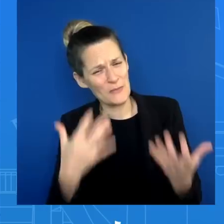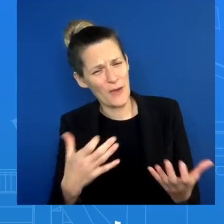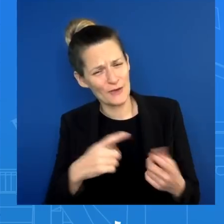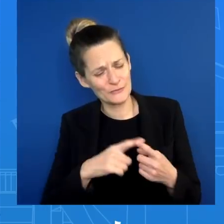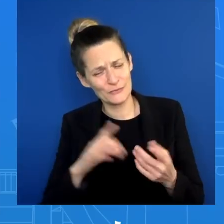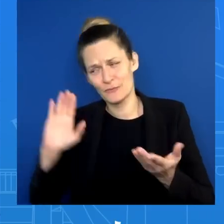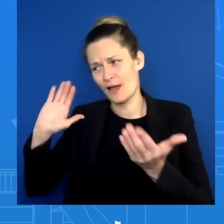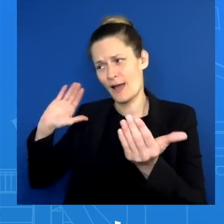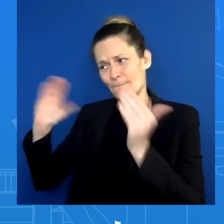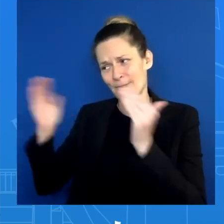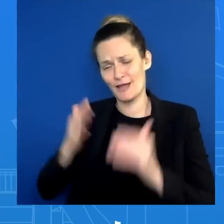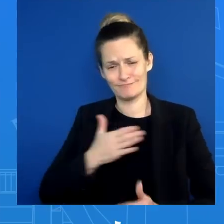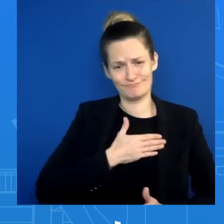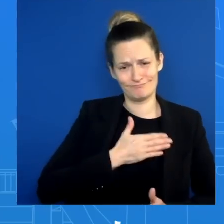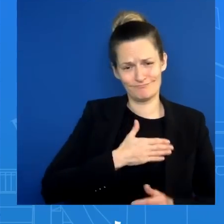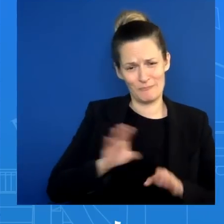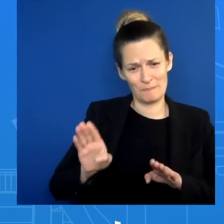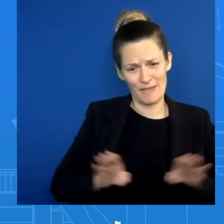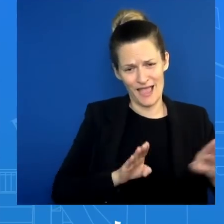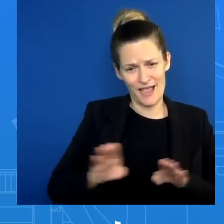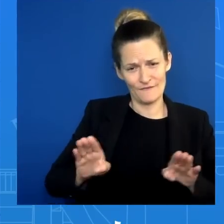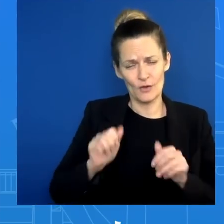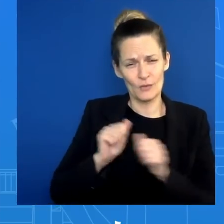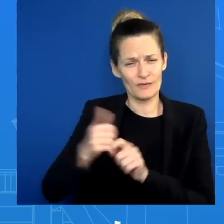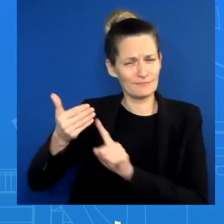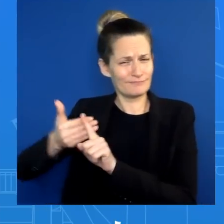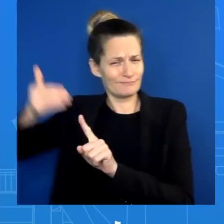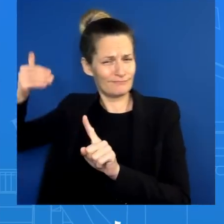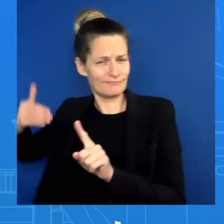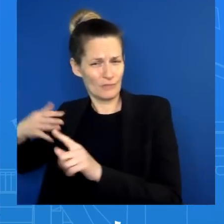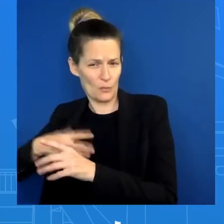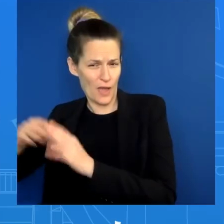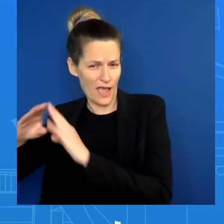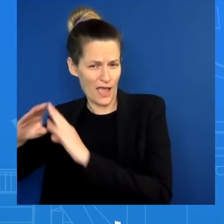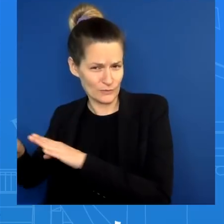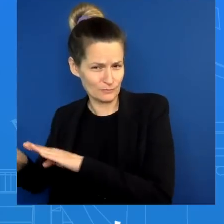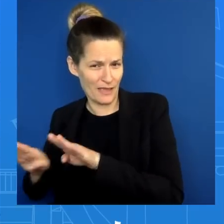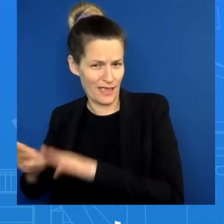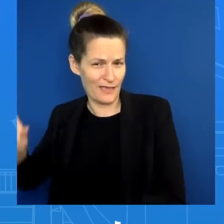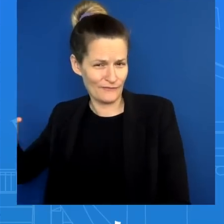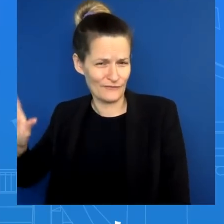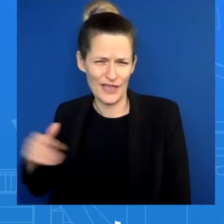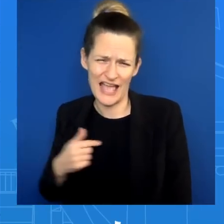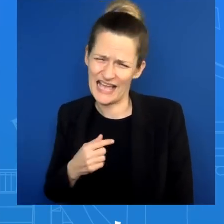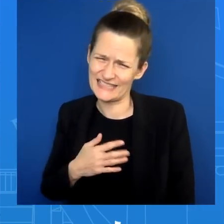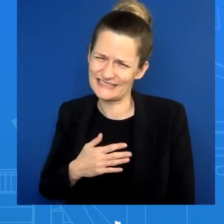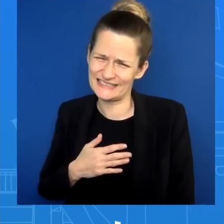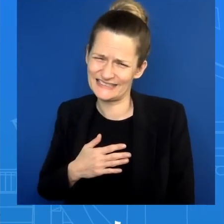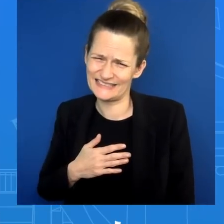That is not something that I would want to be doing at all when it comes to the Hatch Act